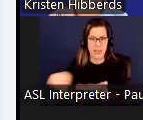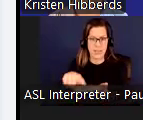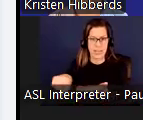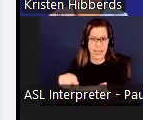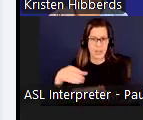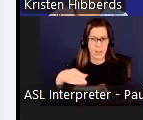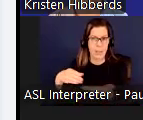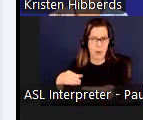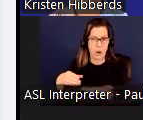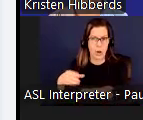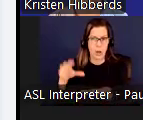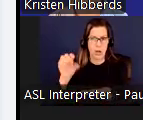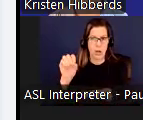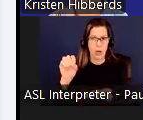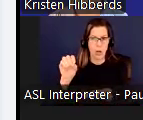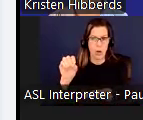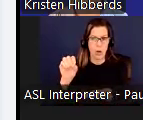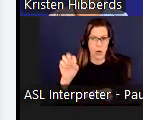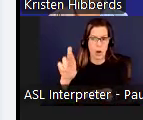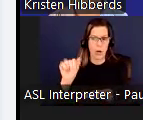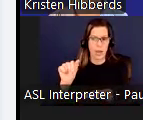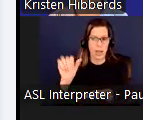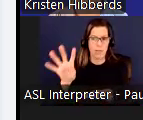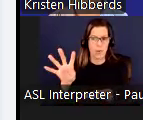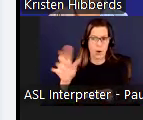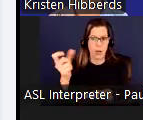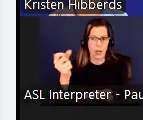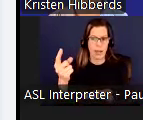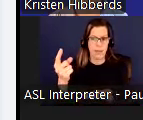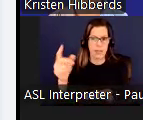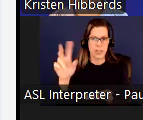in the investigation part of Ora 4110200100.